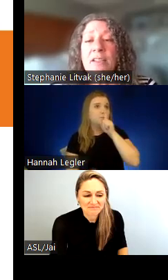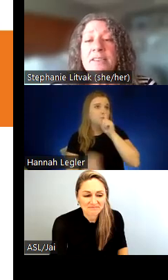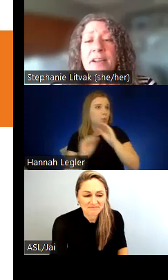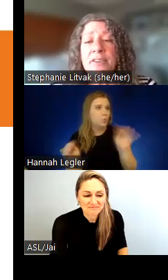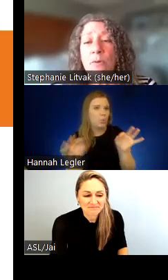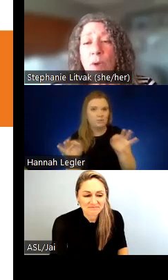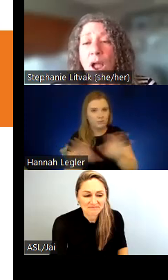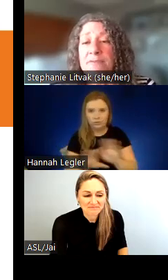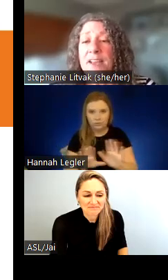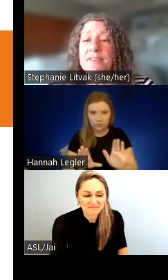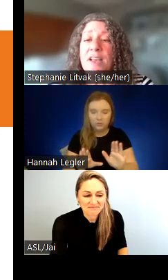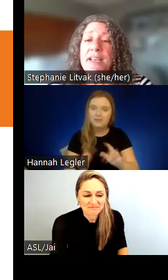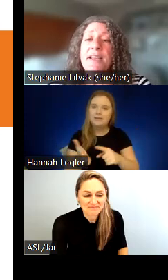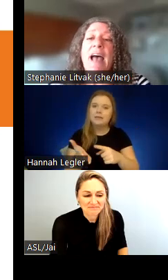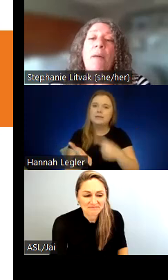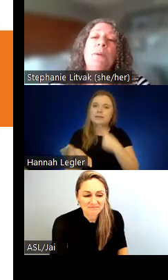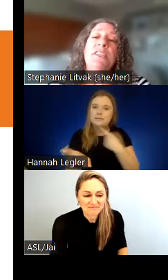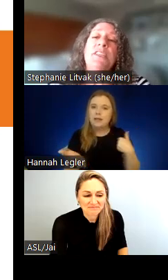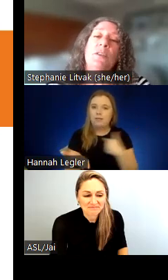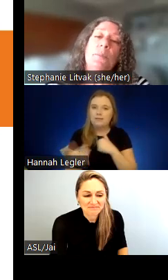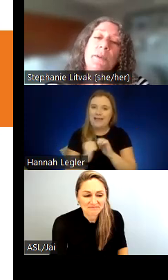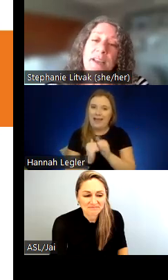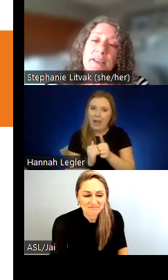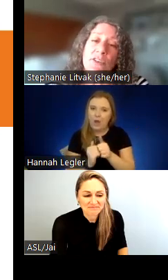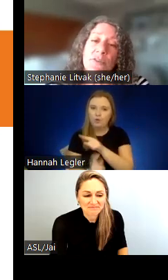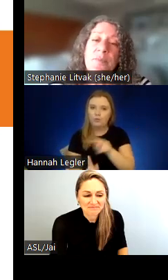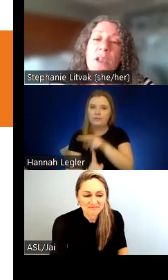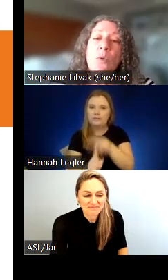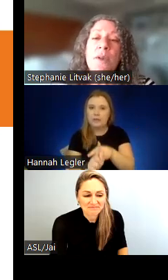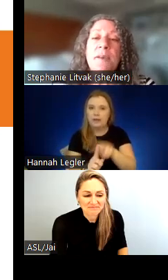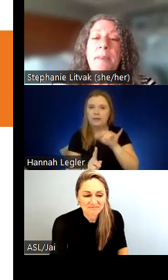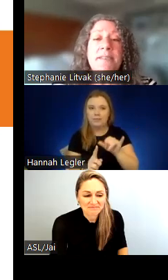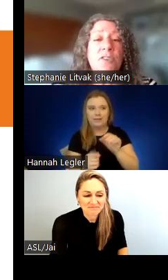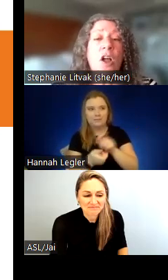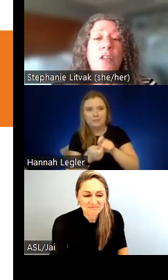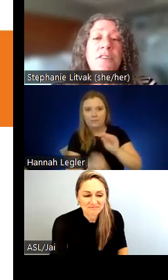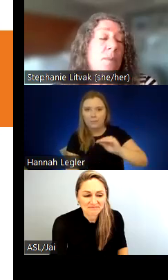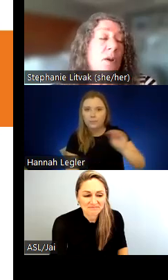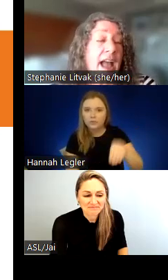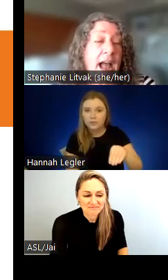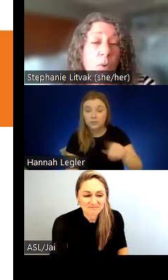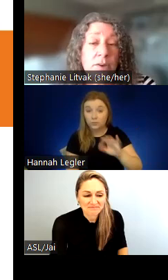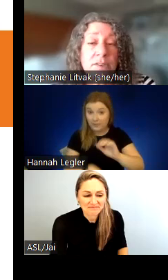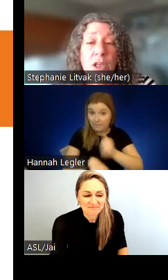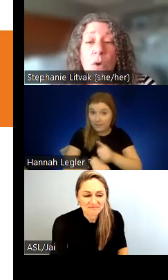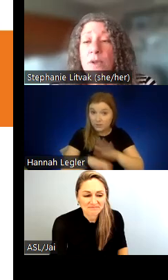Tell us how you arrived at assigning that particular percentage. Was it based on the number of hours?